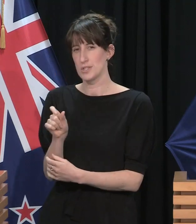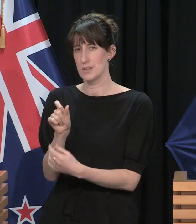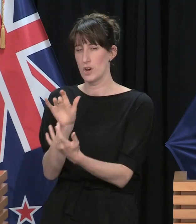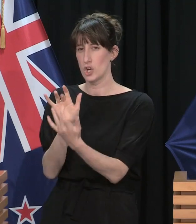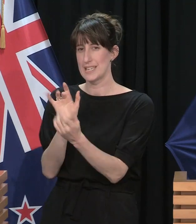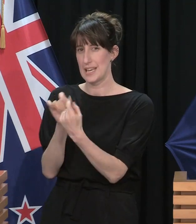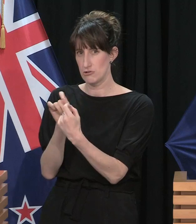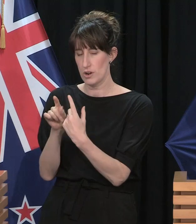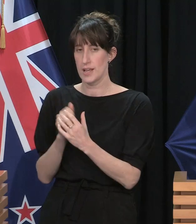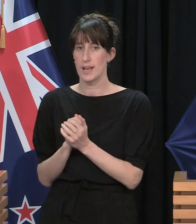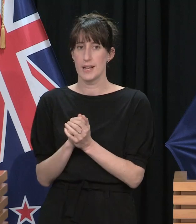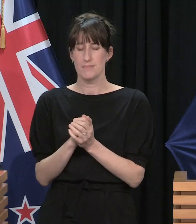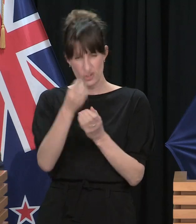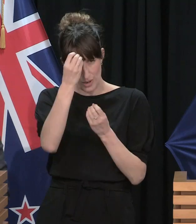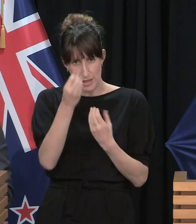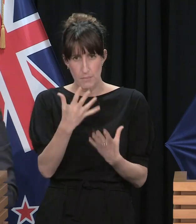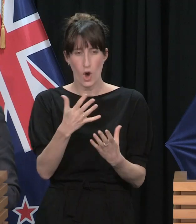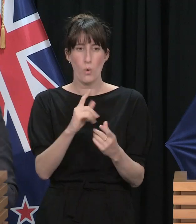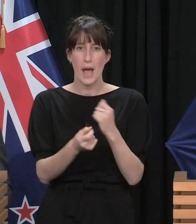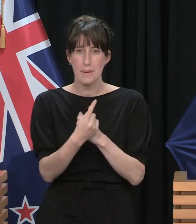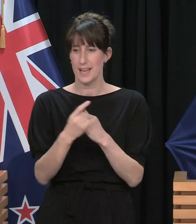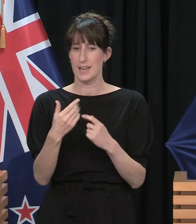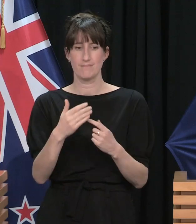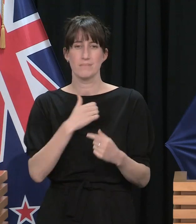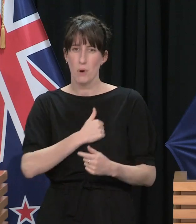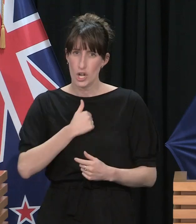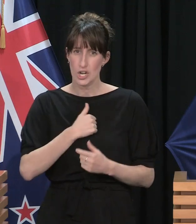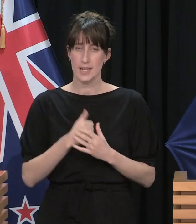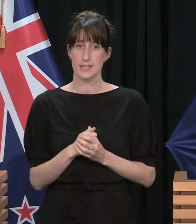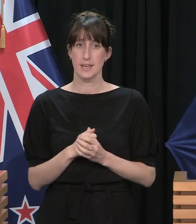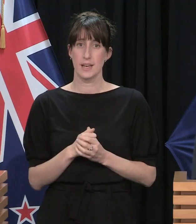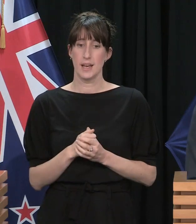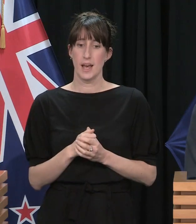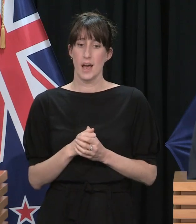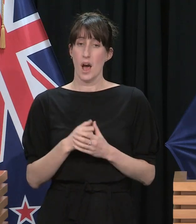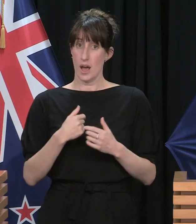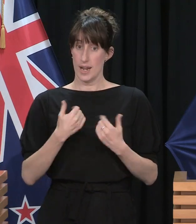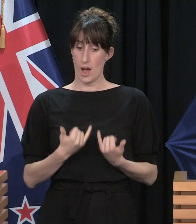contacted electronically at this stage. And to keep them informed about what is happening. I want to update